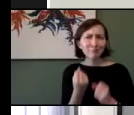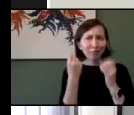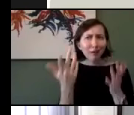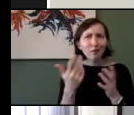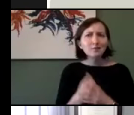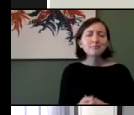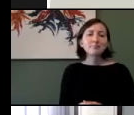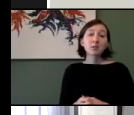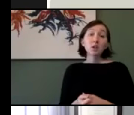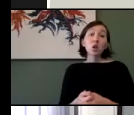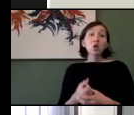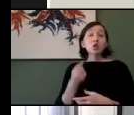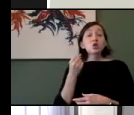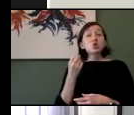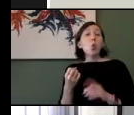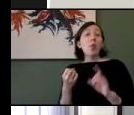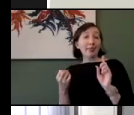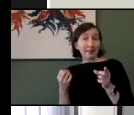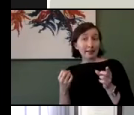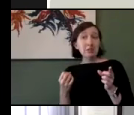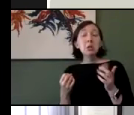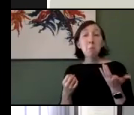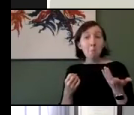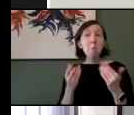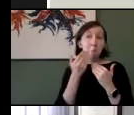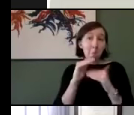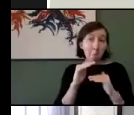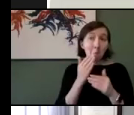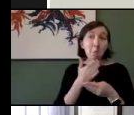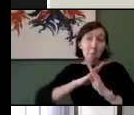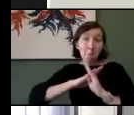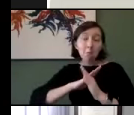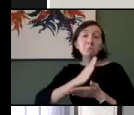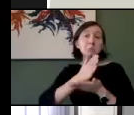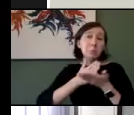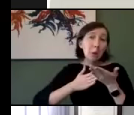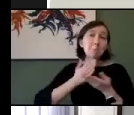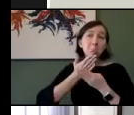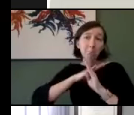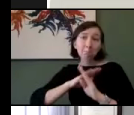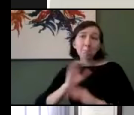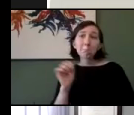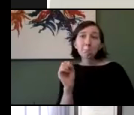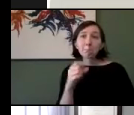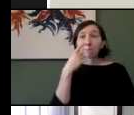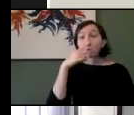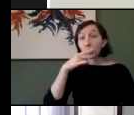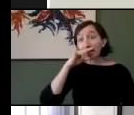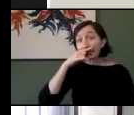So clear hoods afford limited protection to children who cannot wear masks,